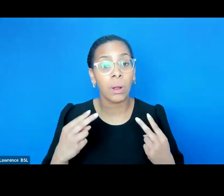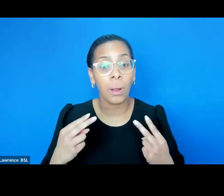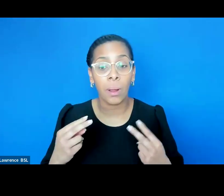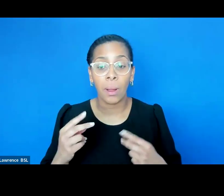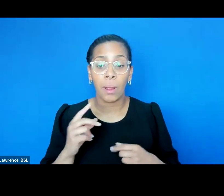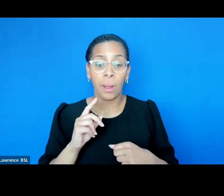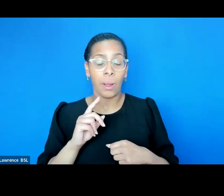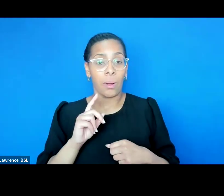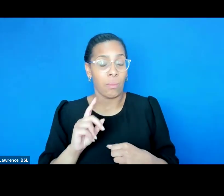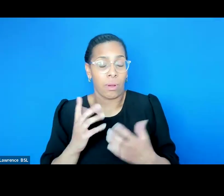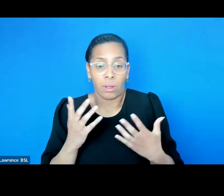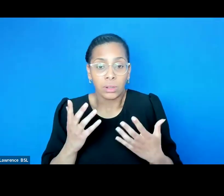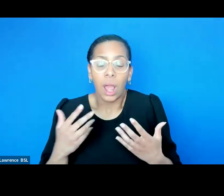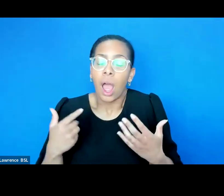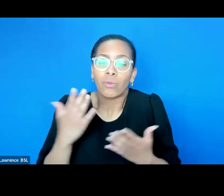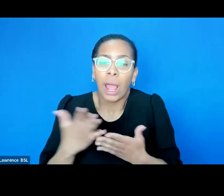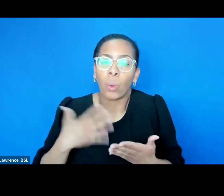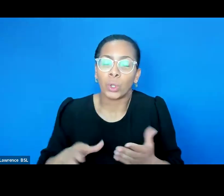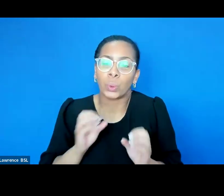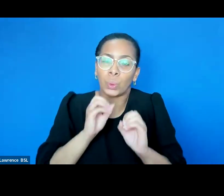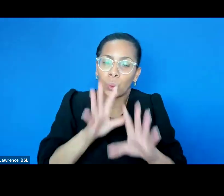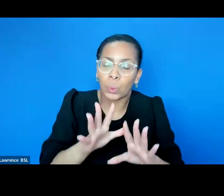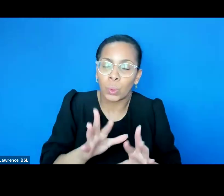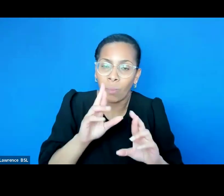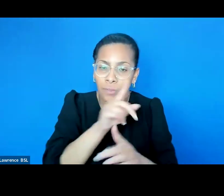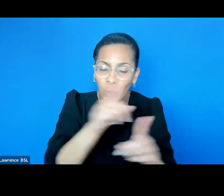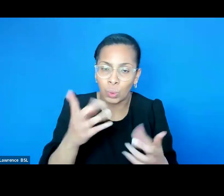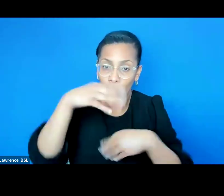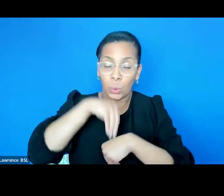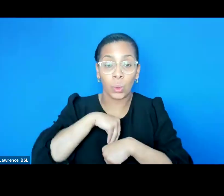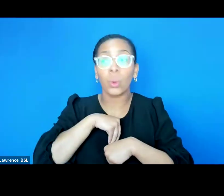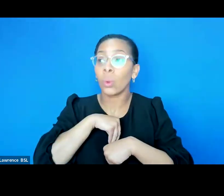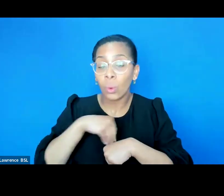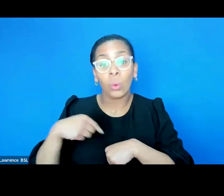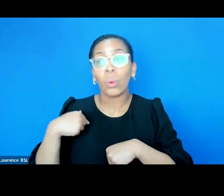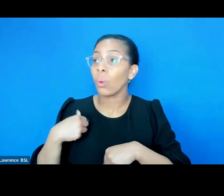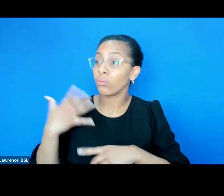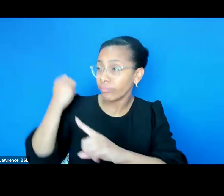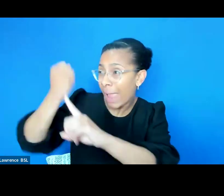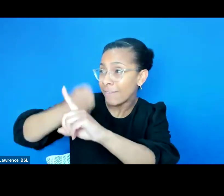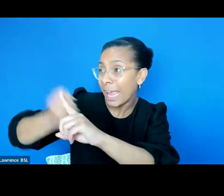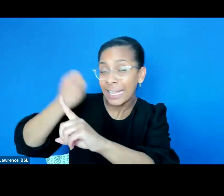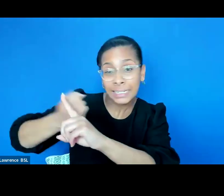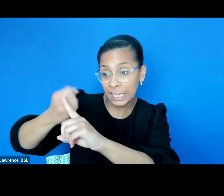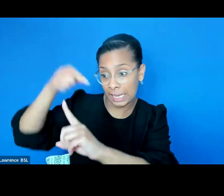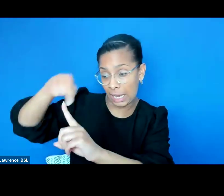that I would really hope that you can take away. Advocating for change doesn't need to be big,